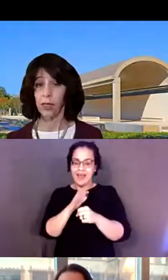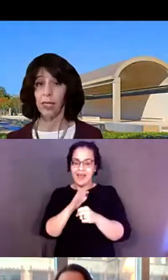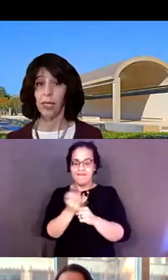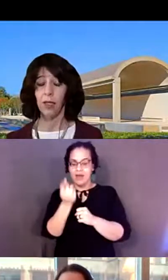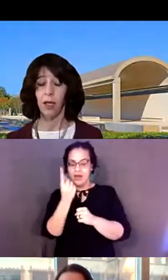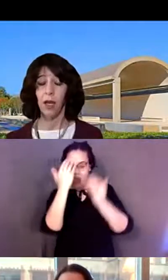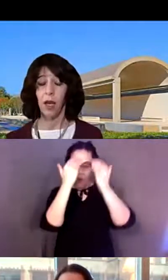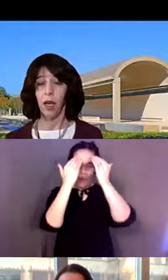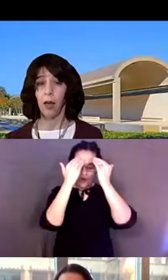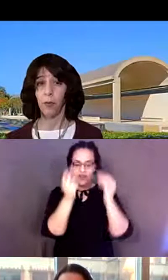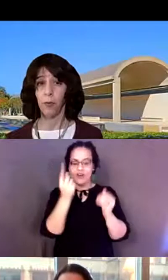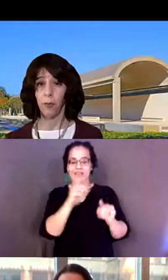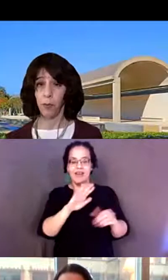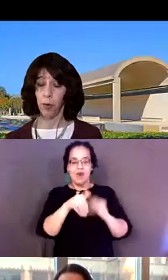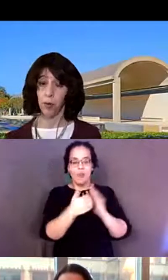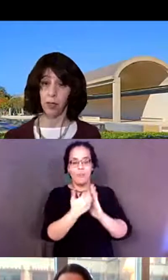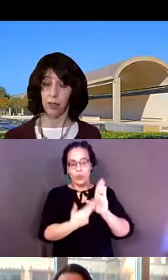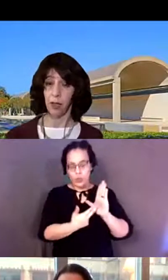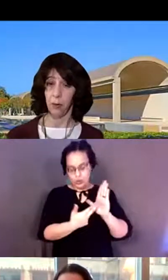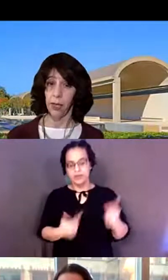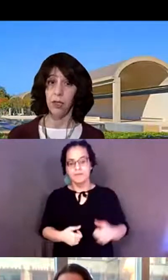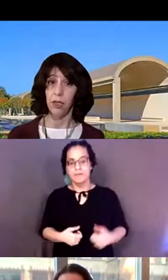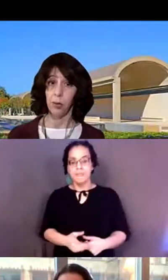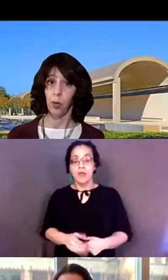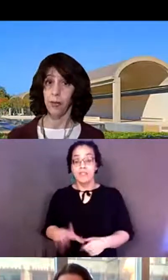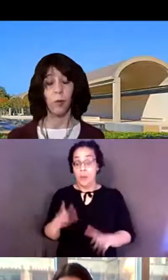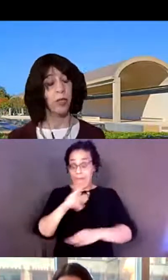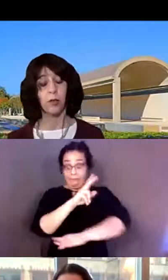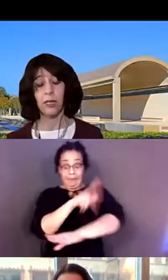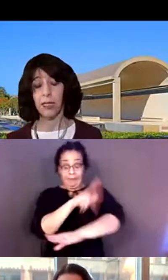that both on the side of patients and support